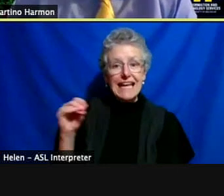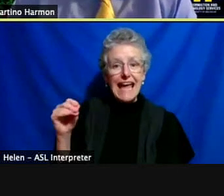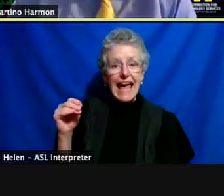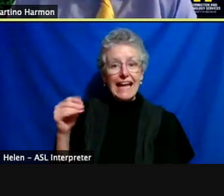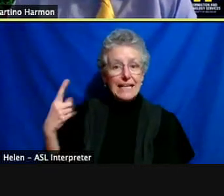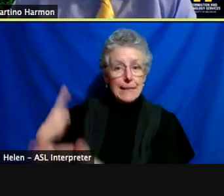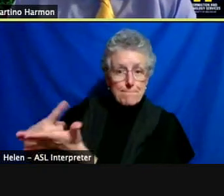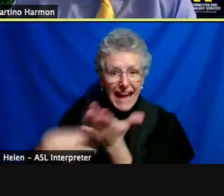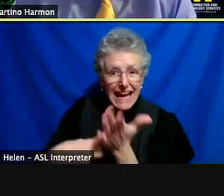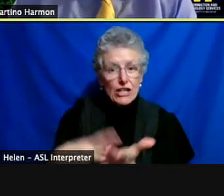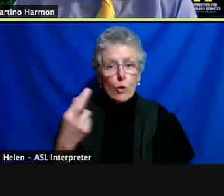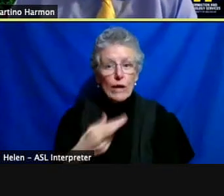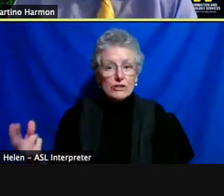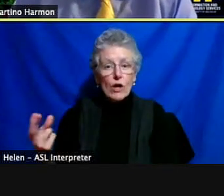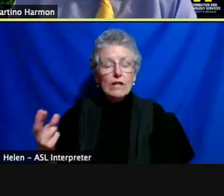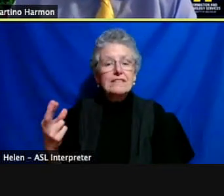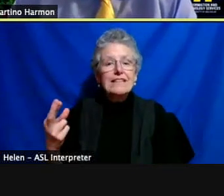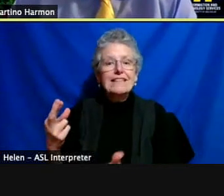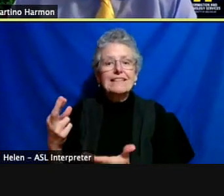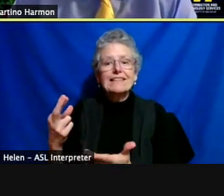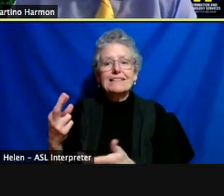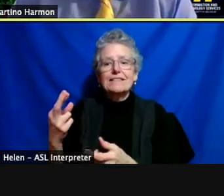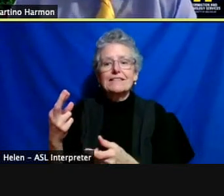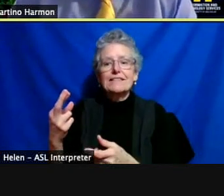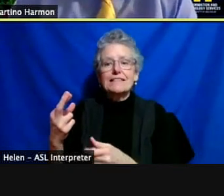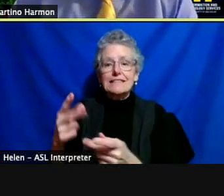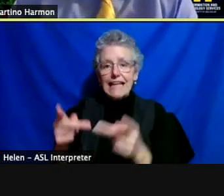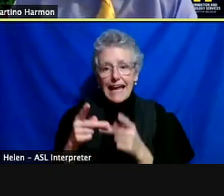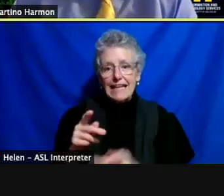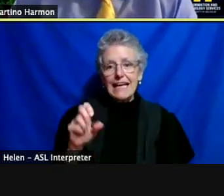at speakactvote.umich.edu.